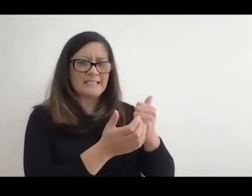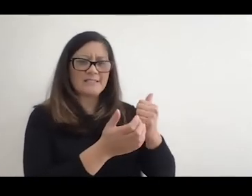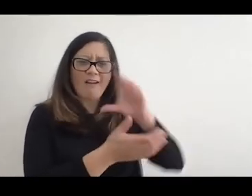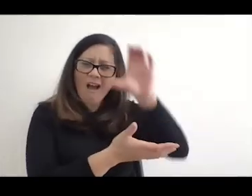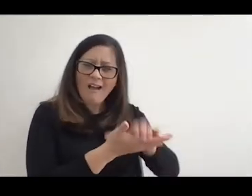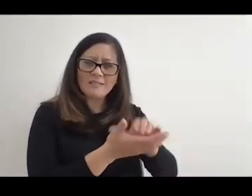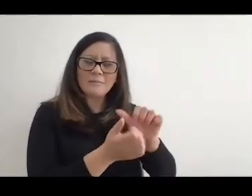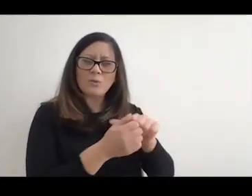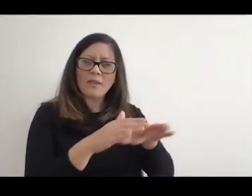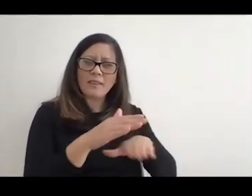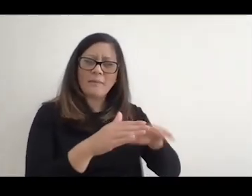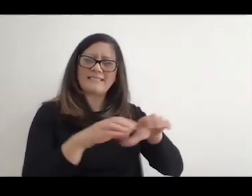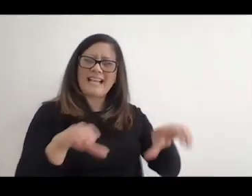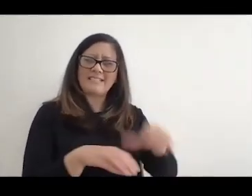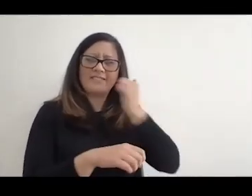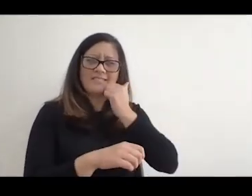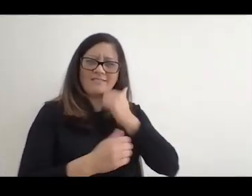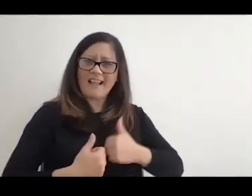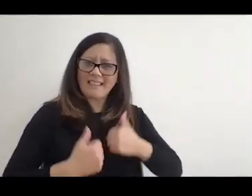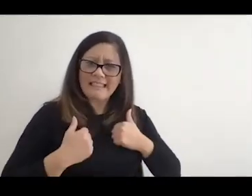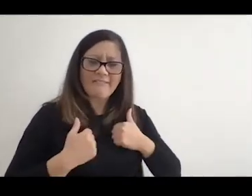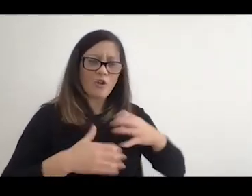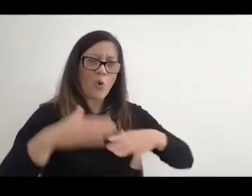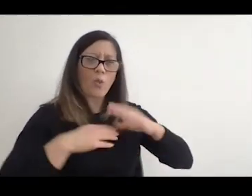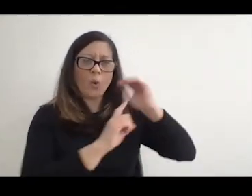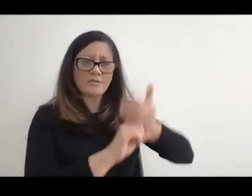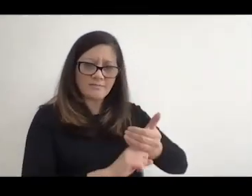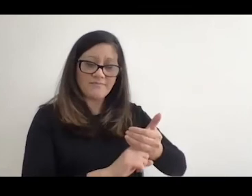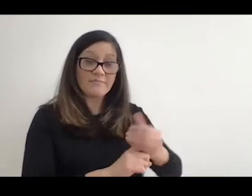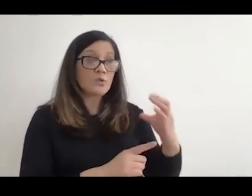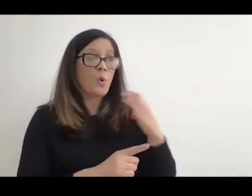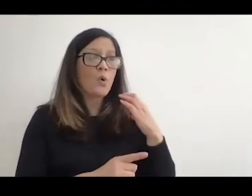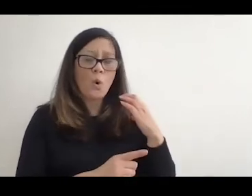activities of daily living. And she said, have you ever thought about researching